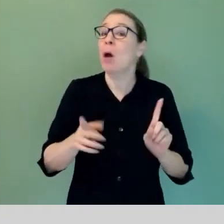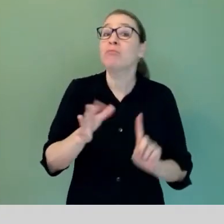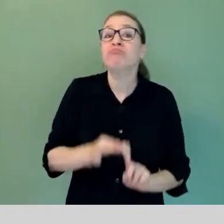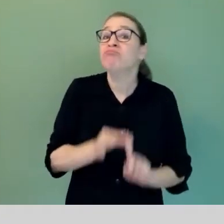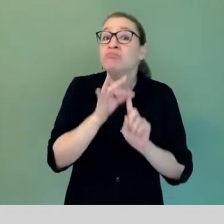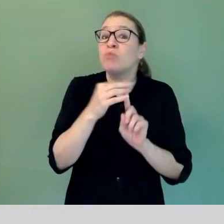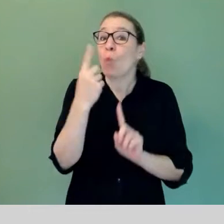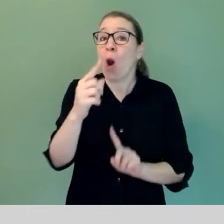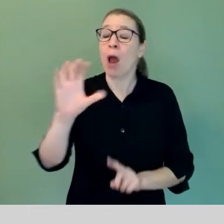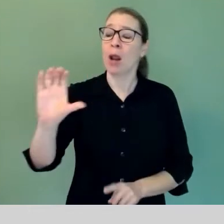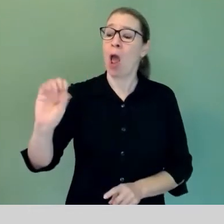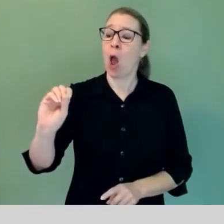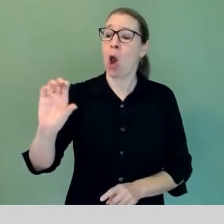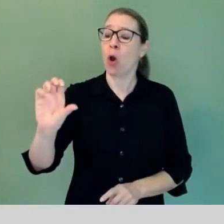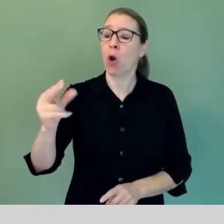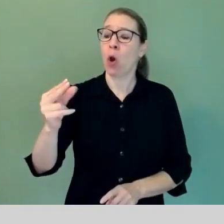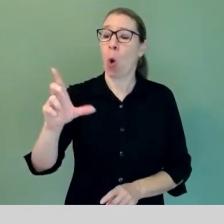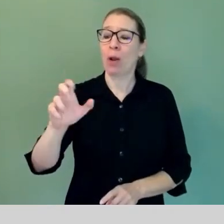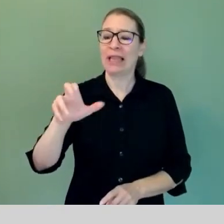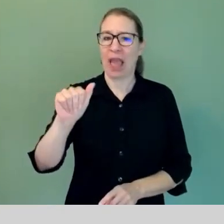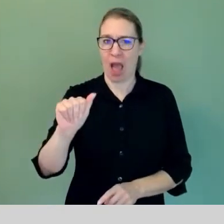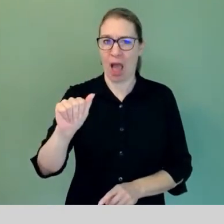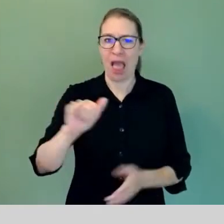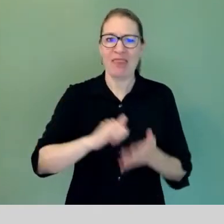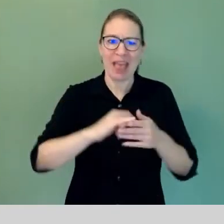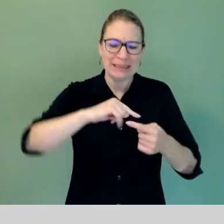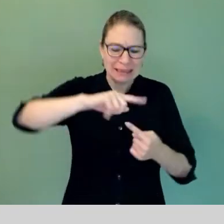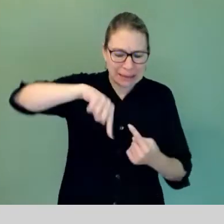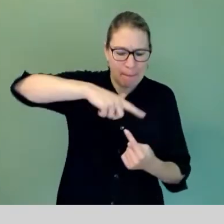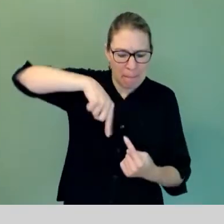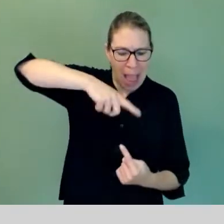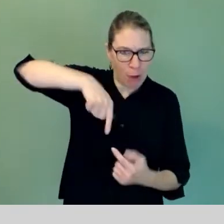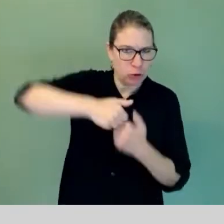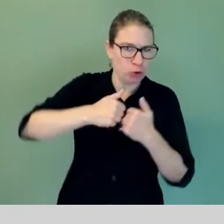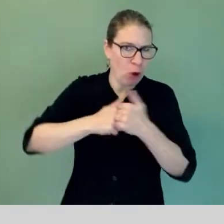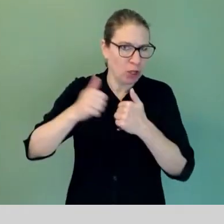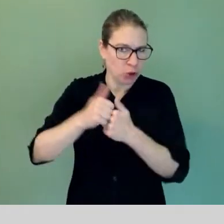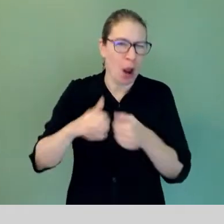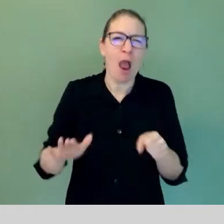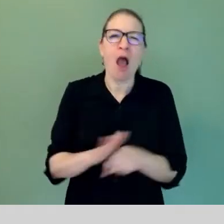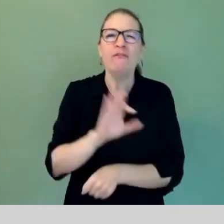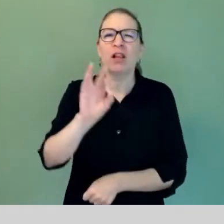to mention is the cochlear, which is a spiral fluid-filled structure.